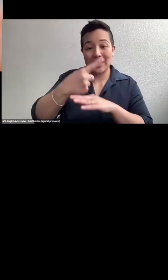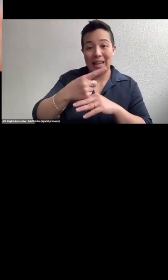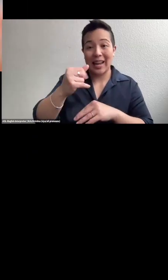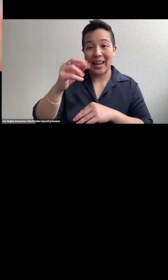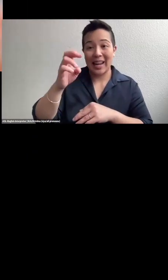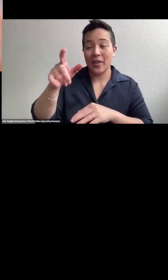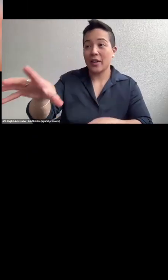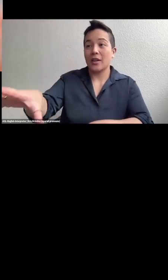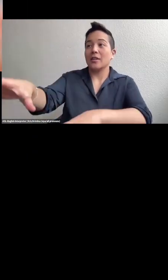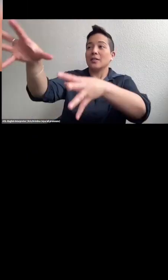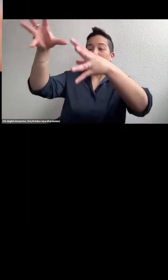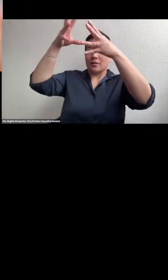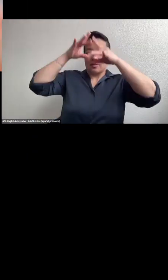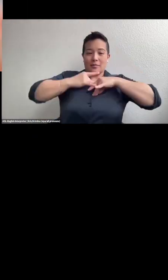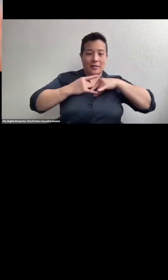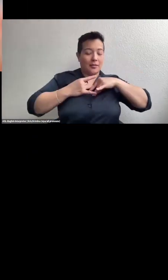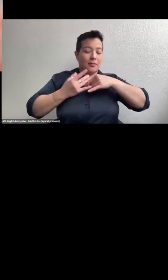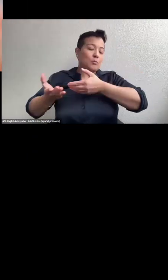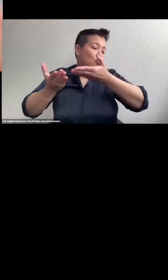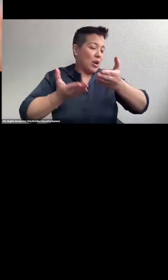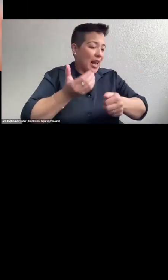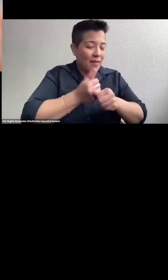virus and illness home to you, and then everybody